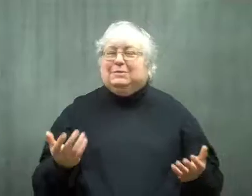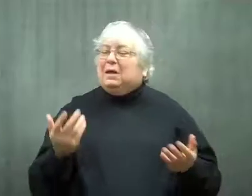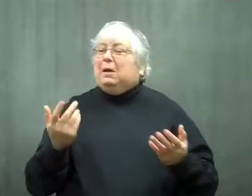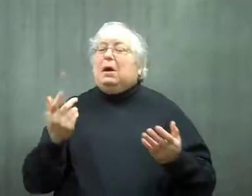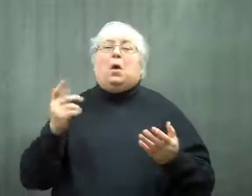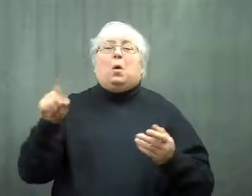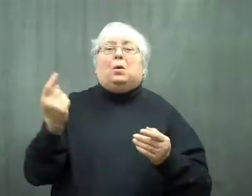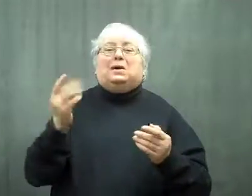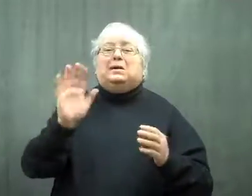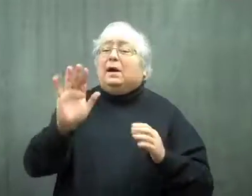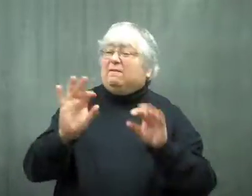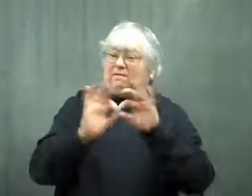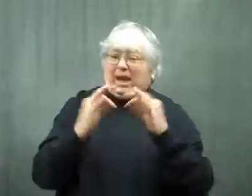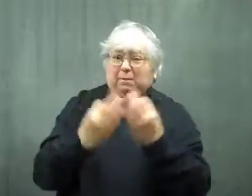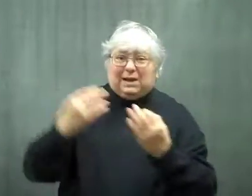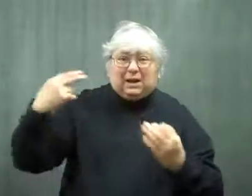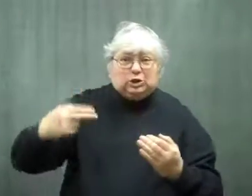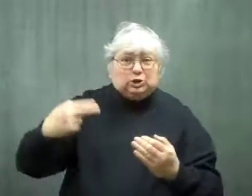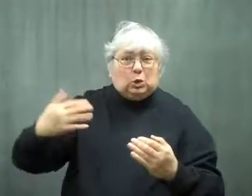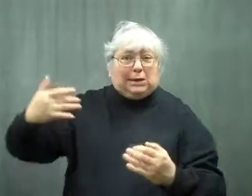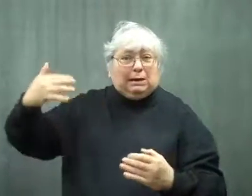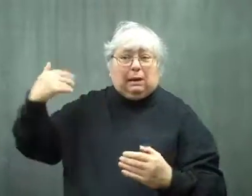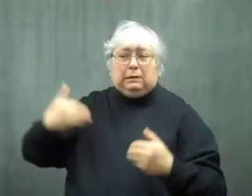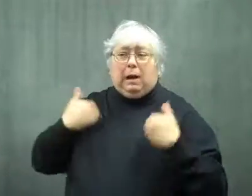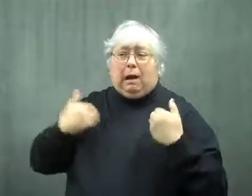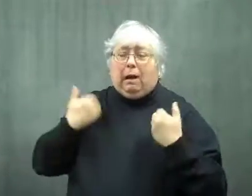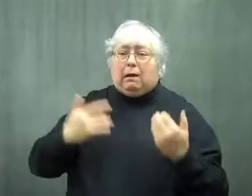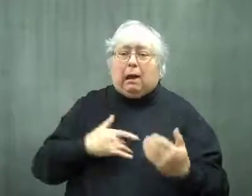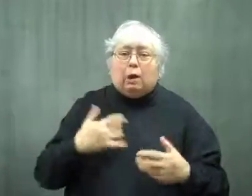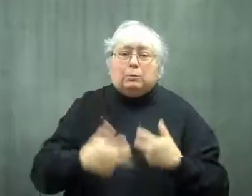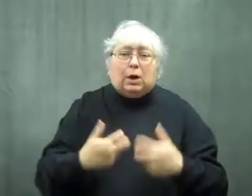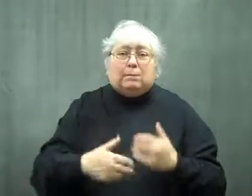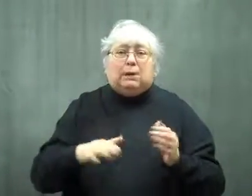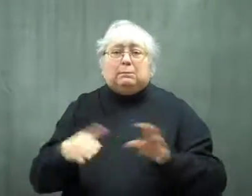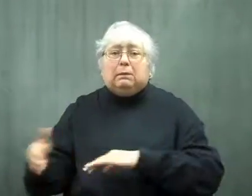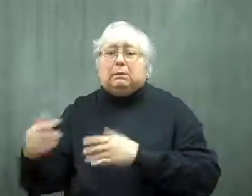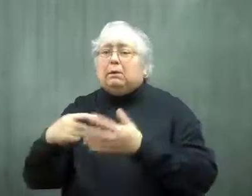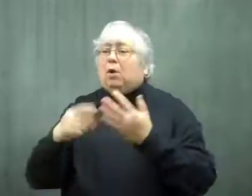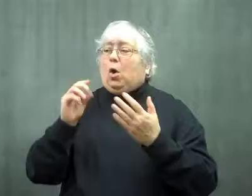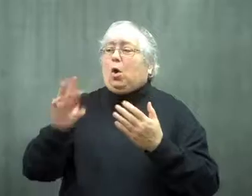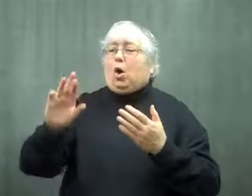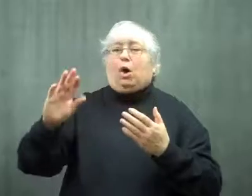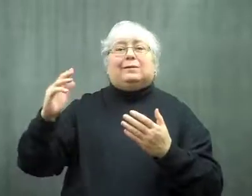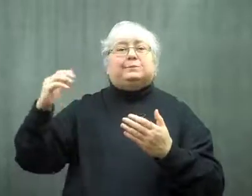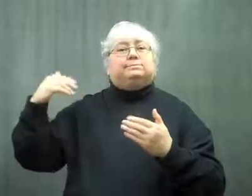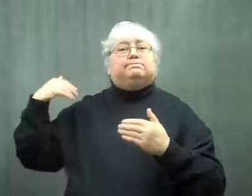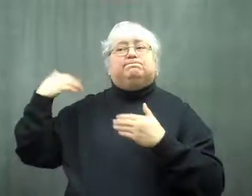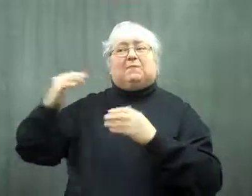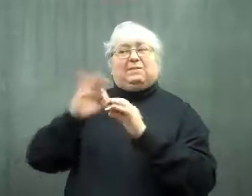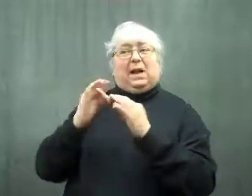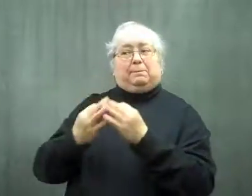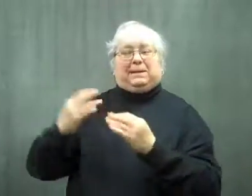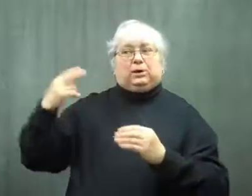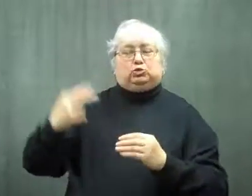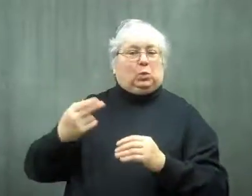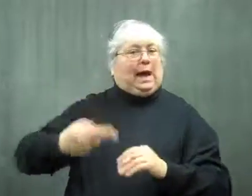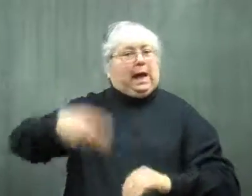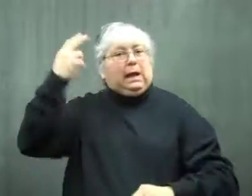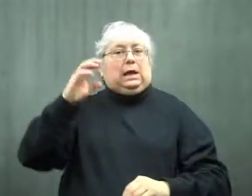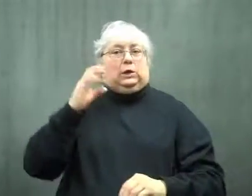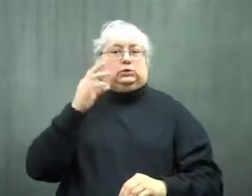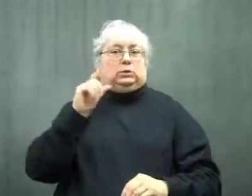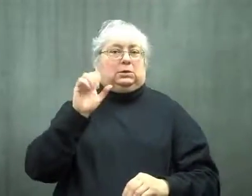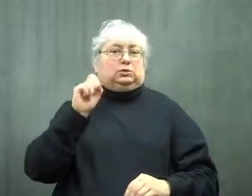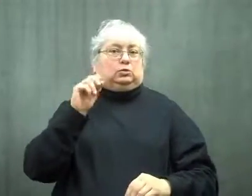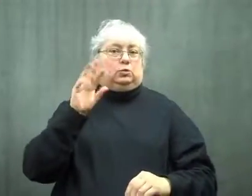Usually it was done if there was a family history of early deaths from heart disease,